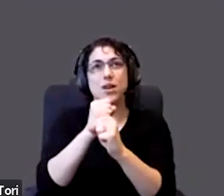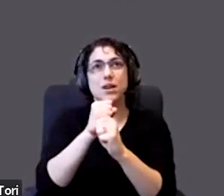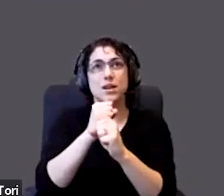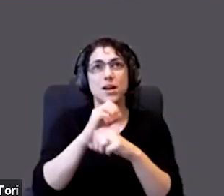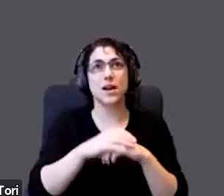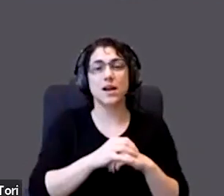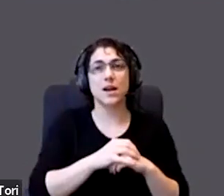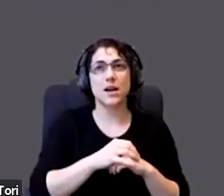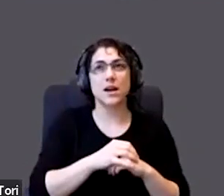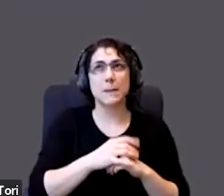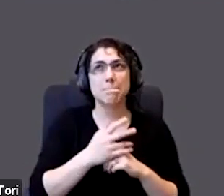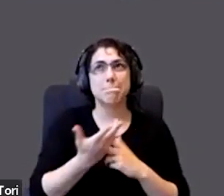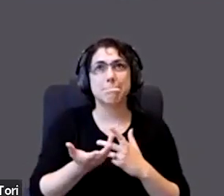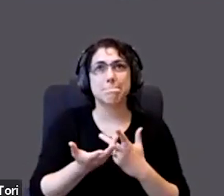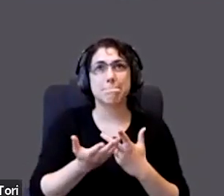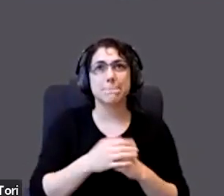that we are working with --